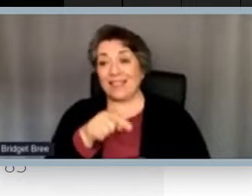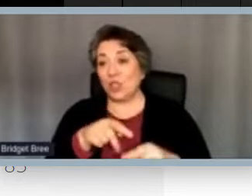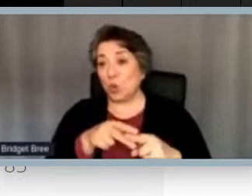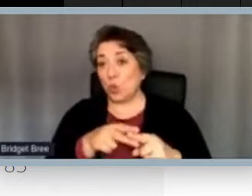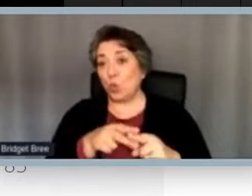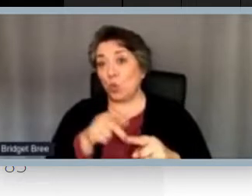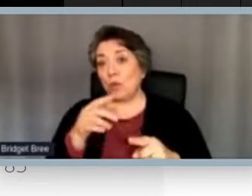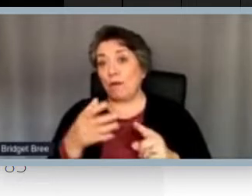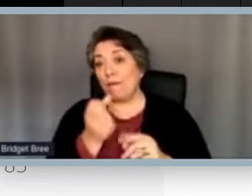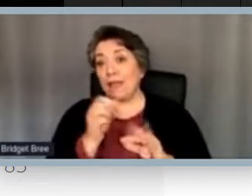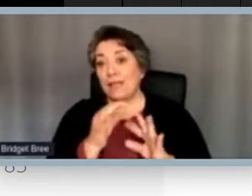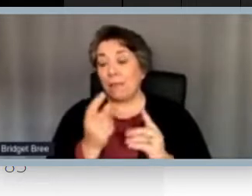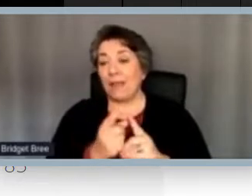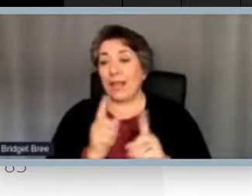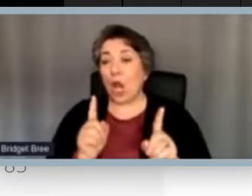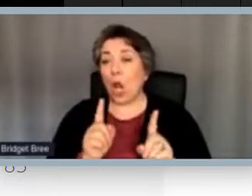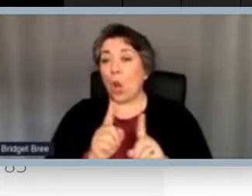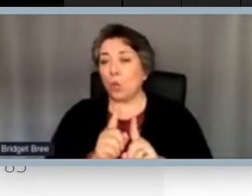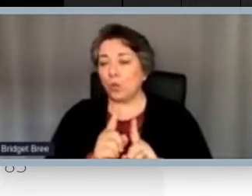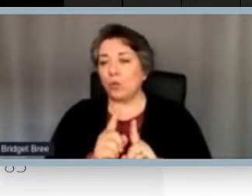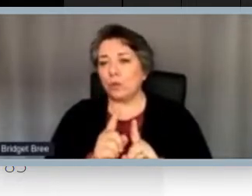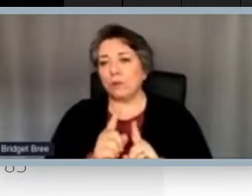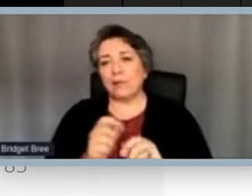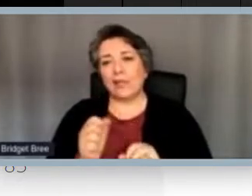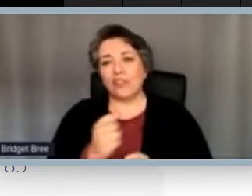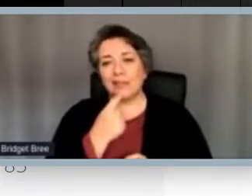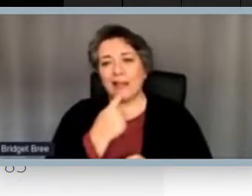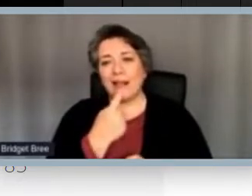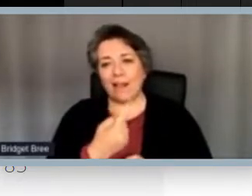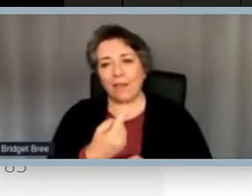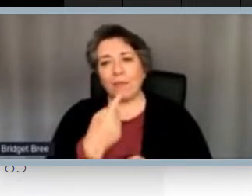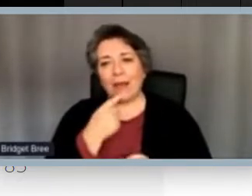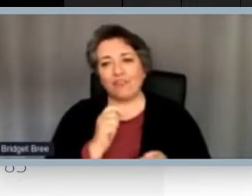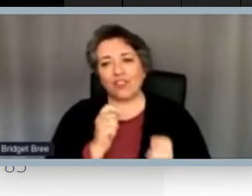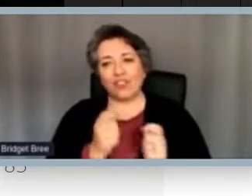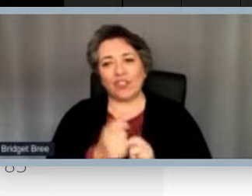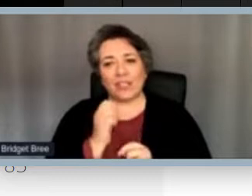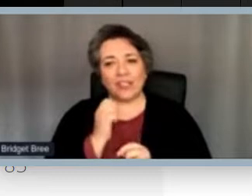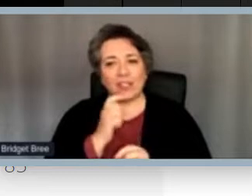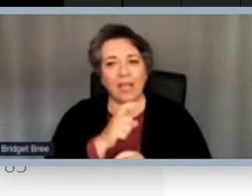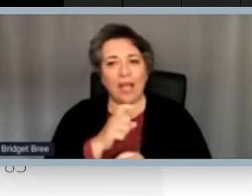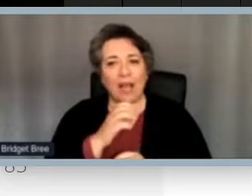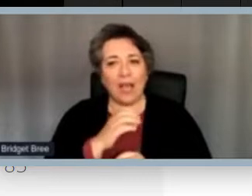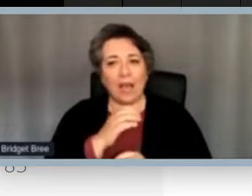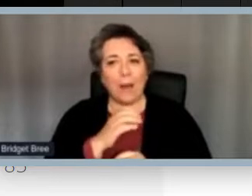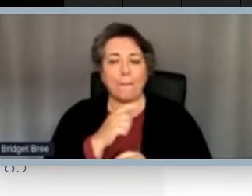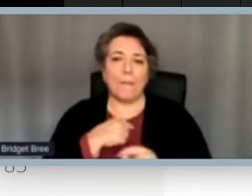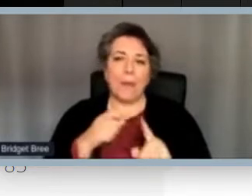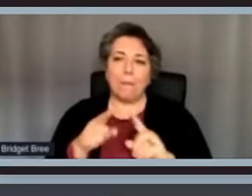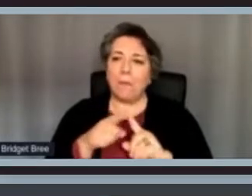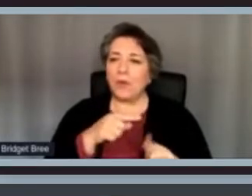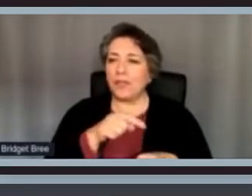I should probably tell them that I've changed it, but I think most of the time people may or may not notice.